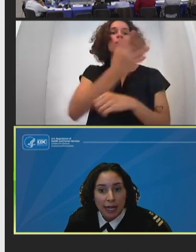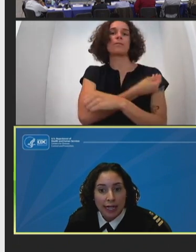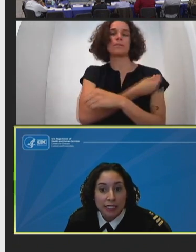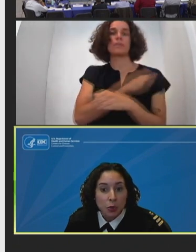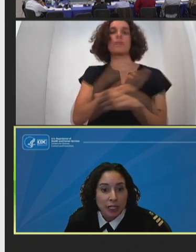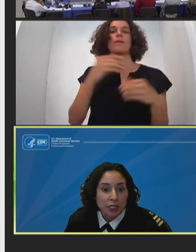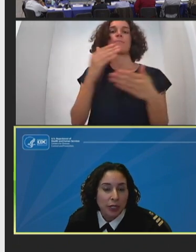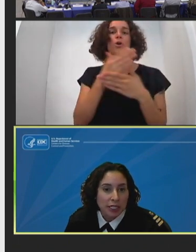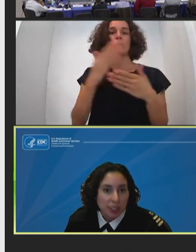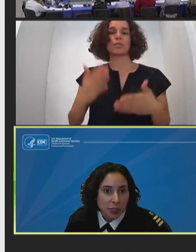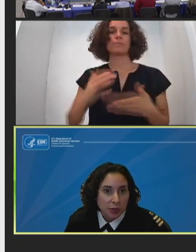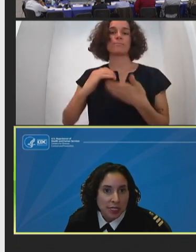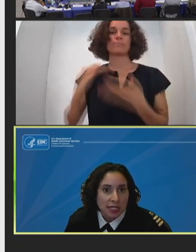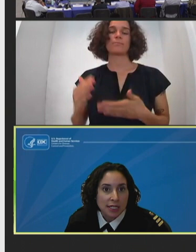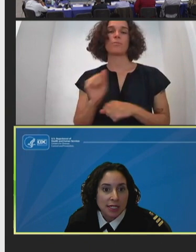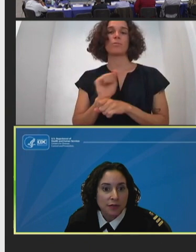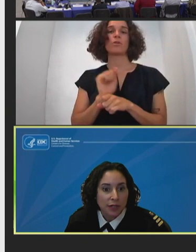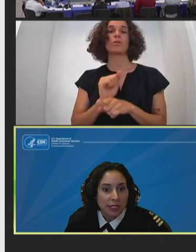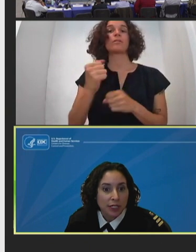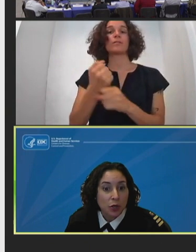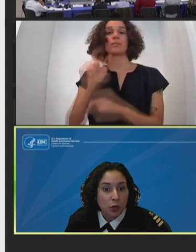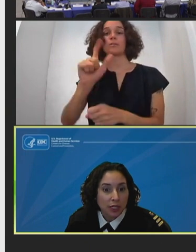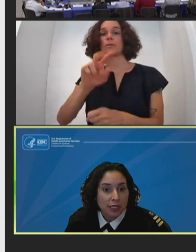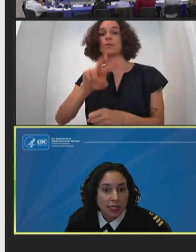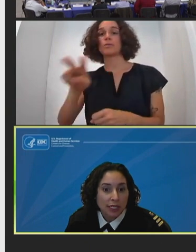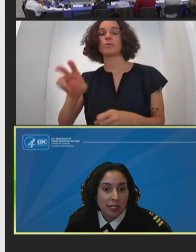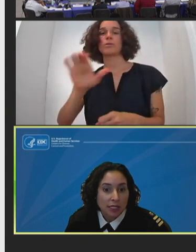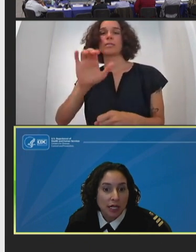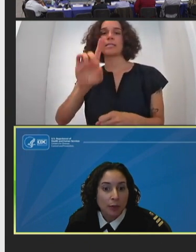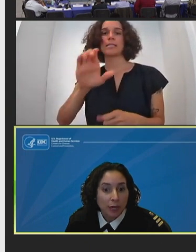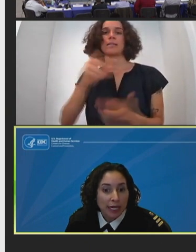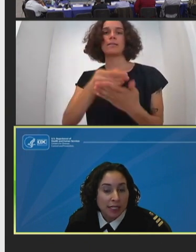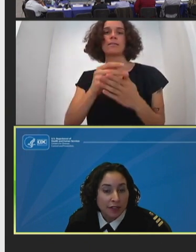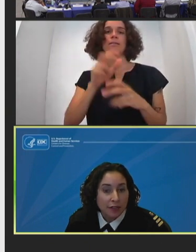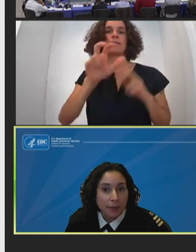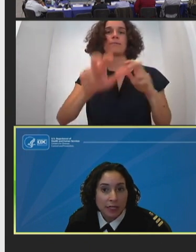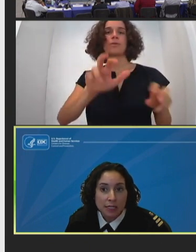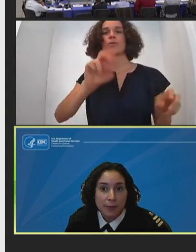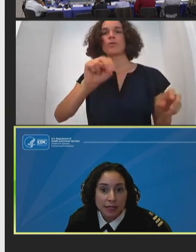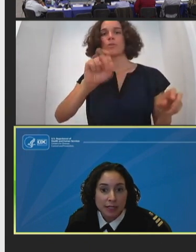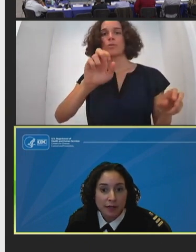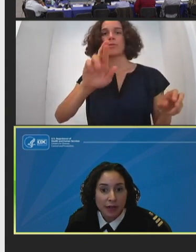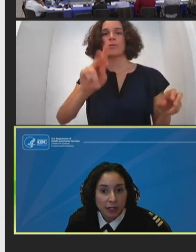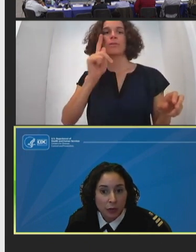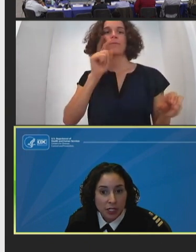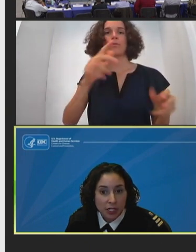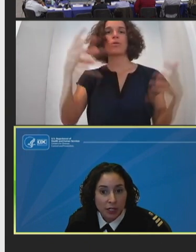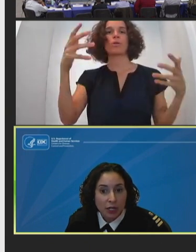And in 2022, CDC funded NORC to conduct a comprehensive mixed-methods evaluation,